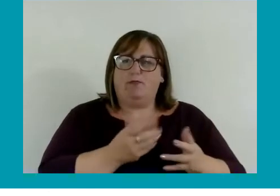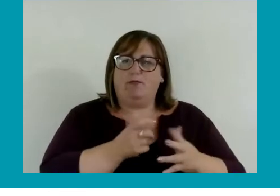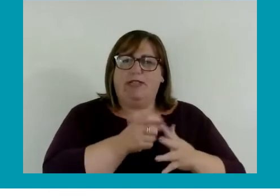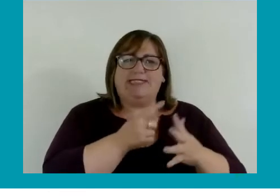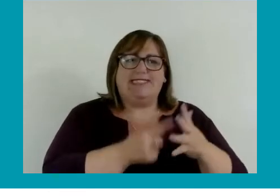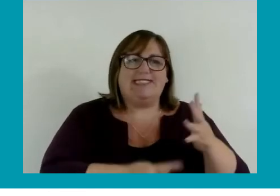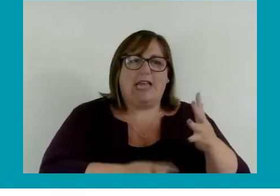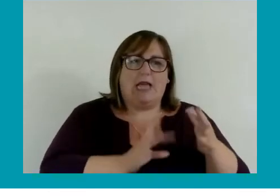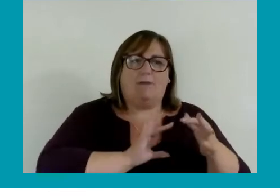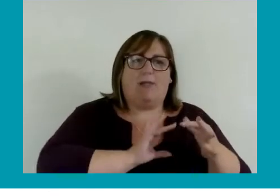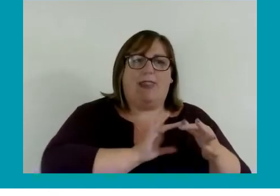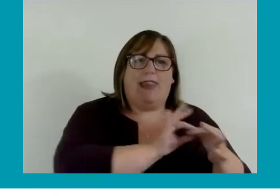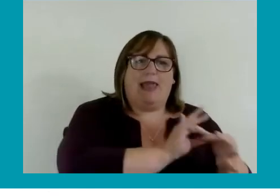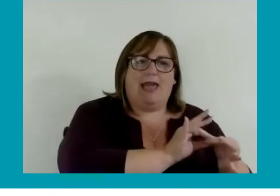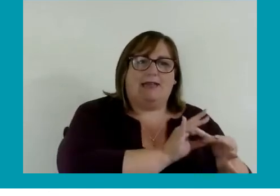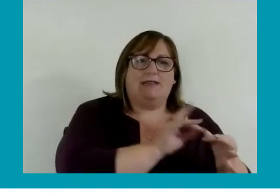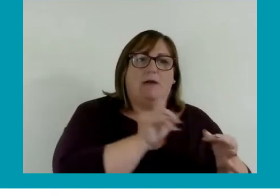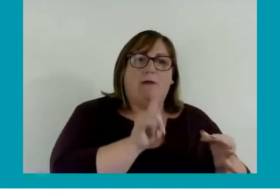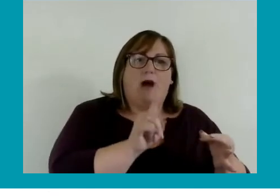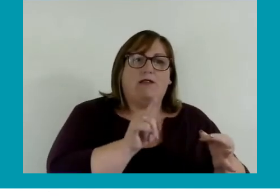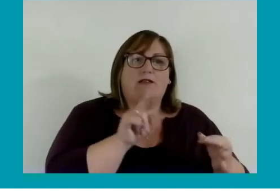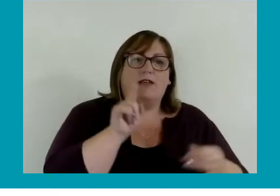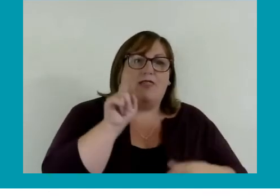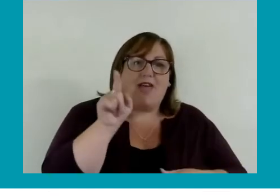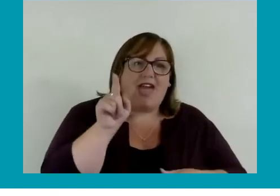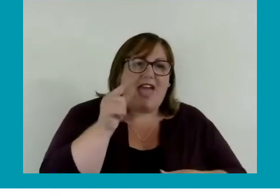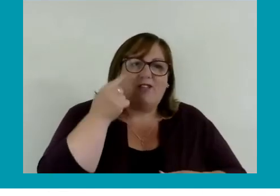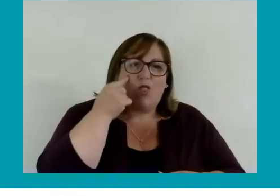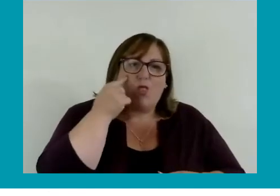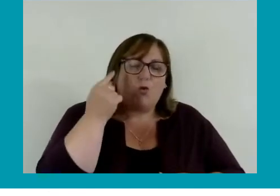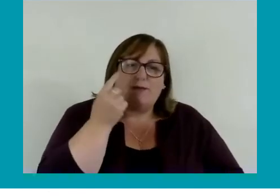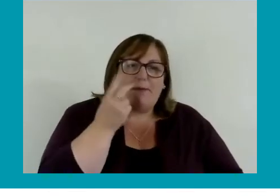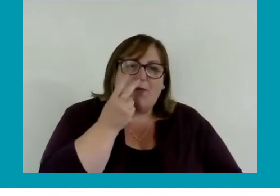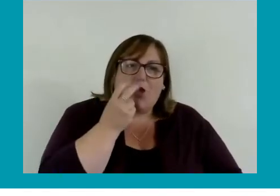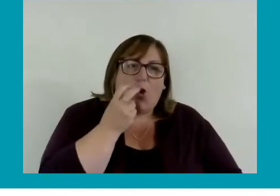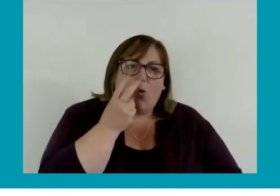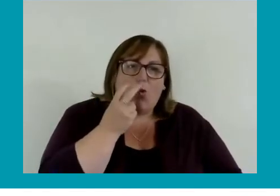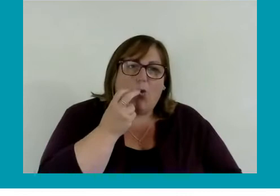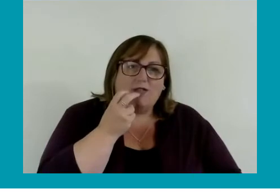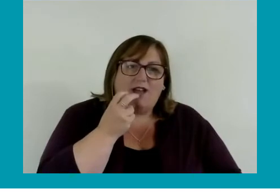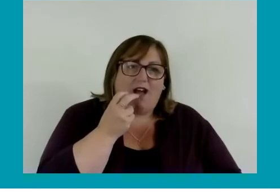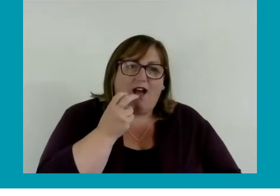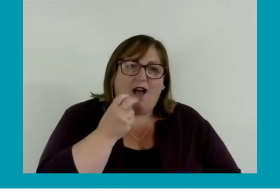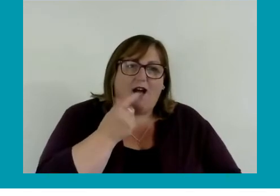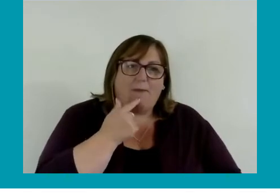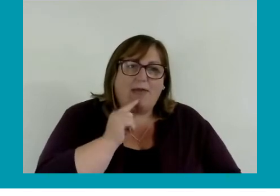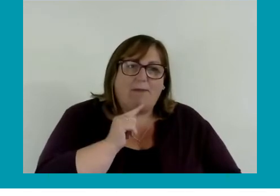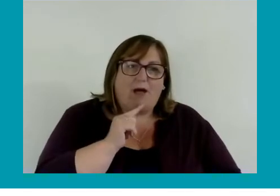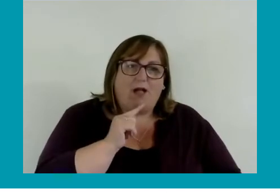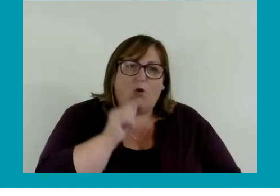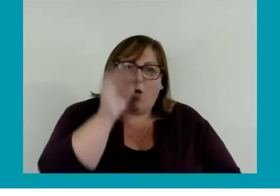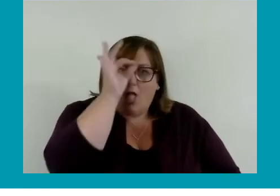is the older generation who's new to technology and they were like wow nicole you've got a really